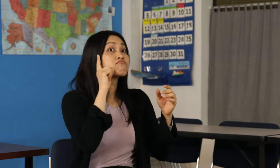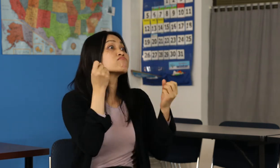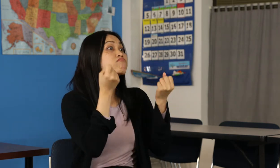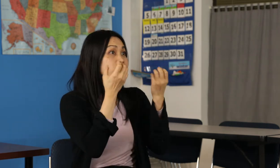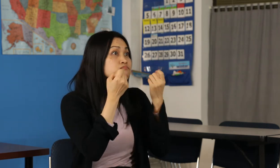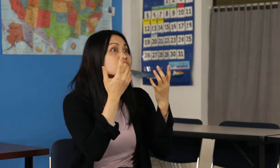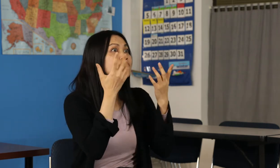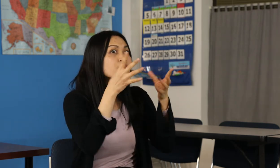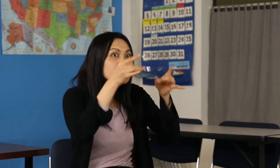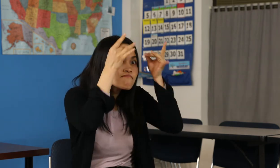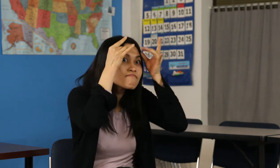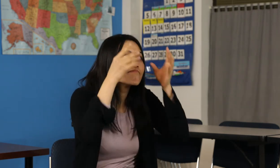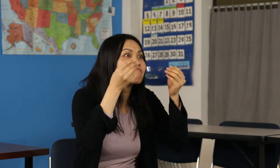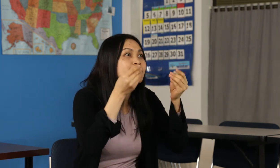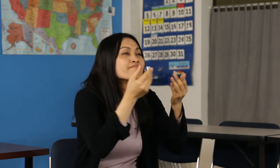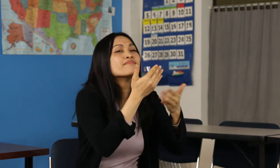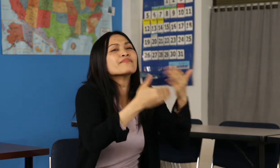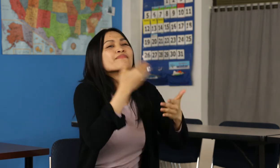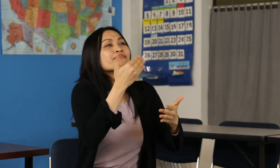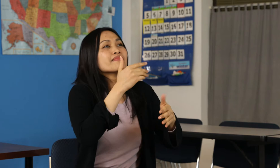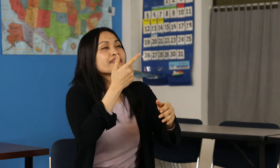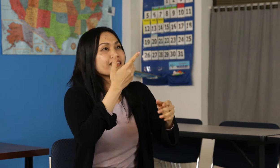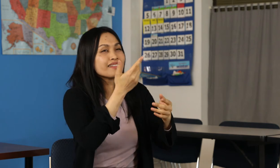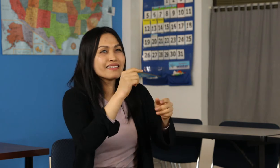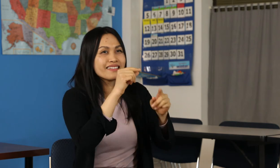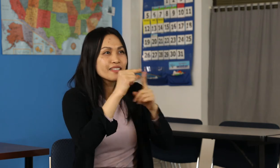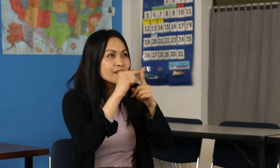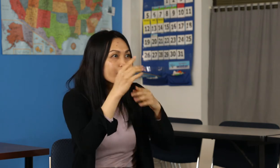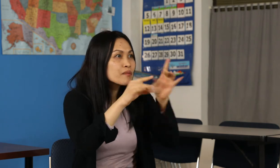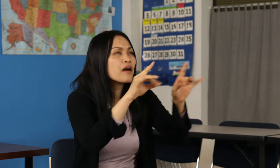In a Deaf education environment, I had access to signing, it went really well, I picked up a lot, expanded my vocabulary, had the opportunity to socialize.